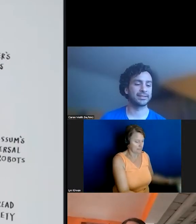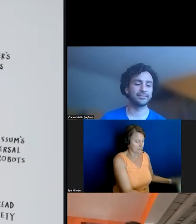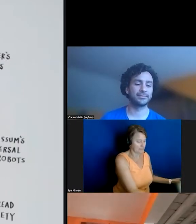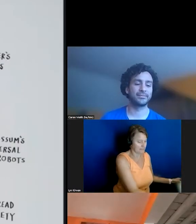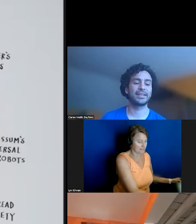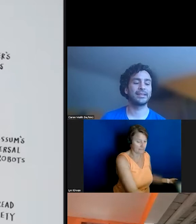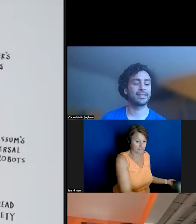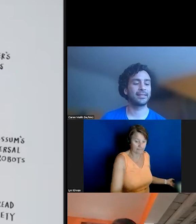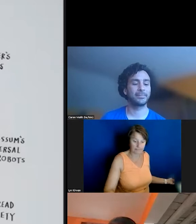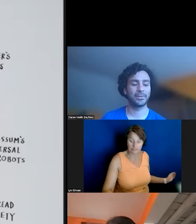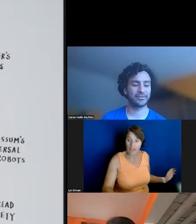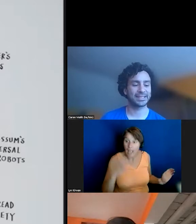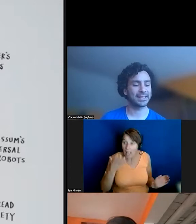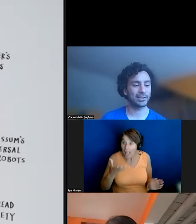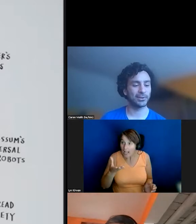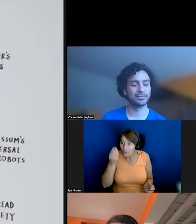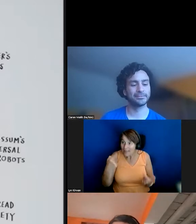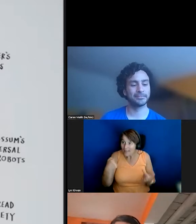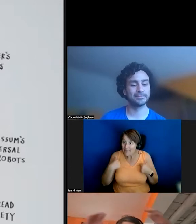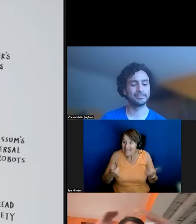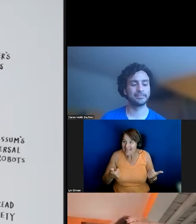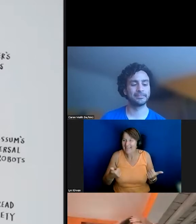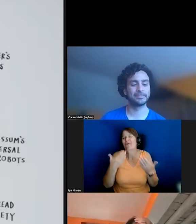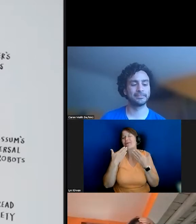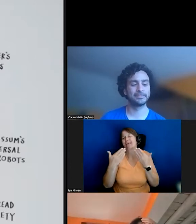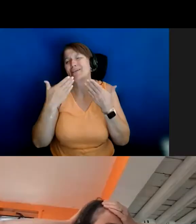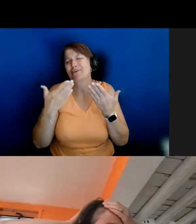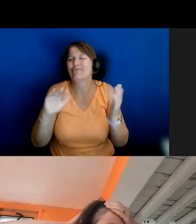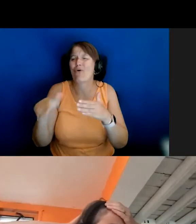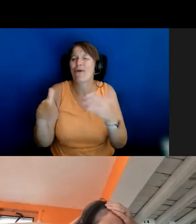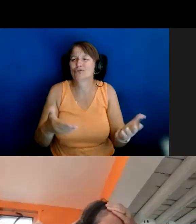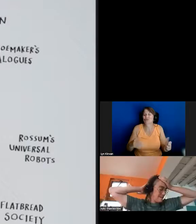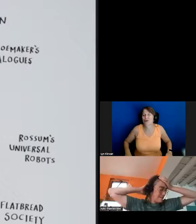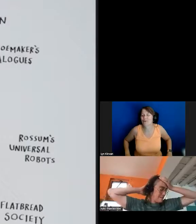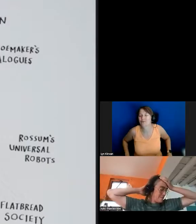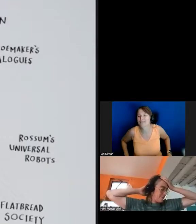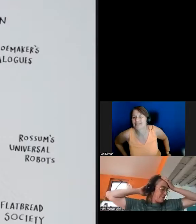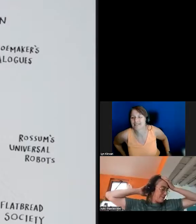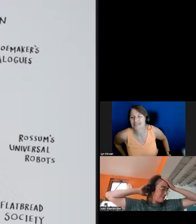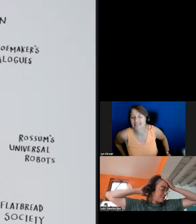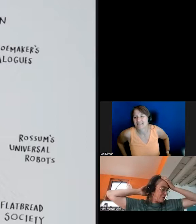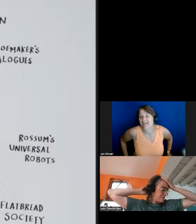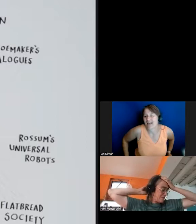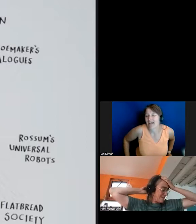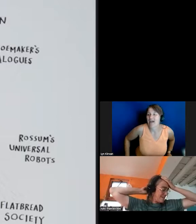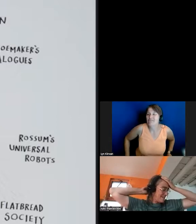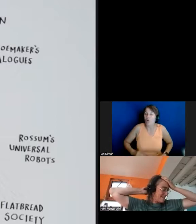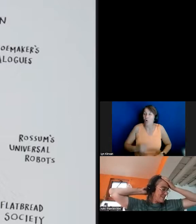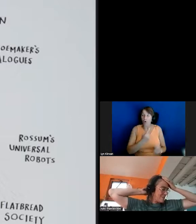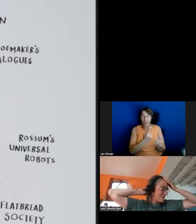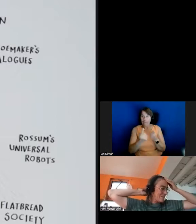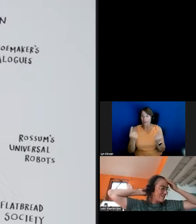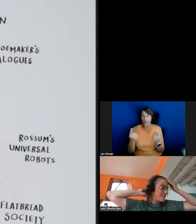Yes. Hello. Hello. Thank you for the introduction. And for everyone who's made this come together.